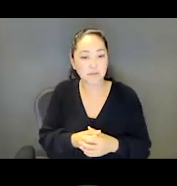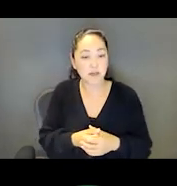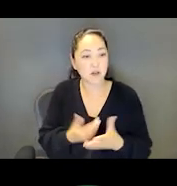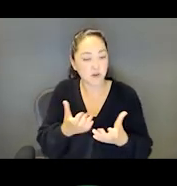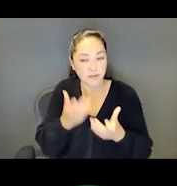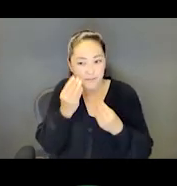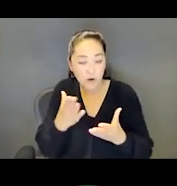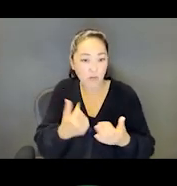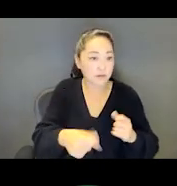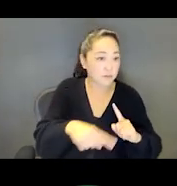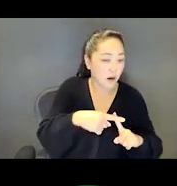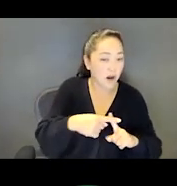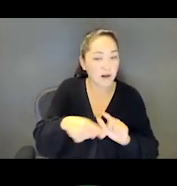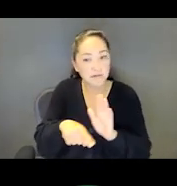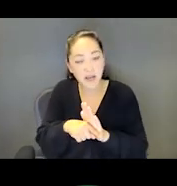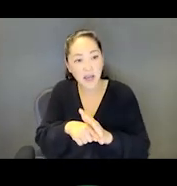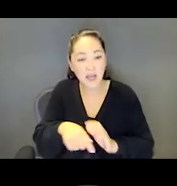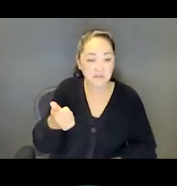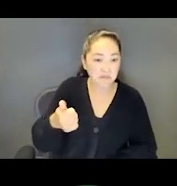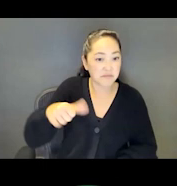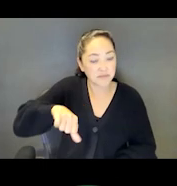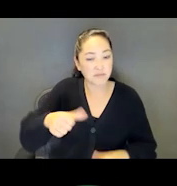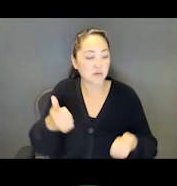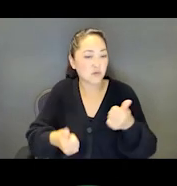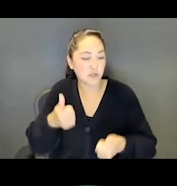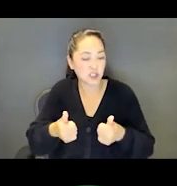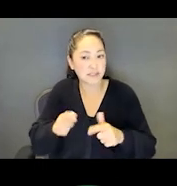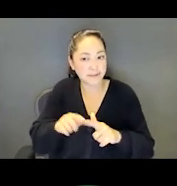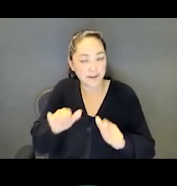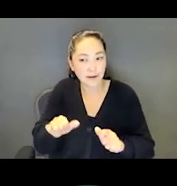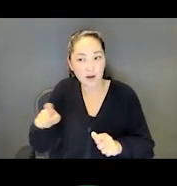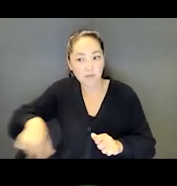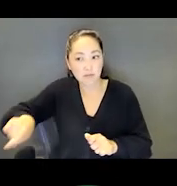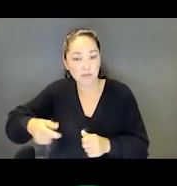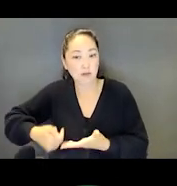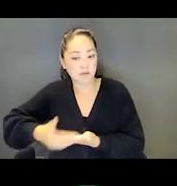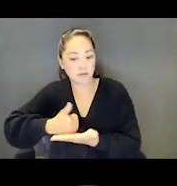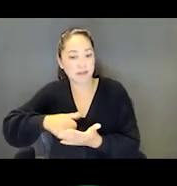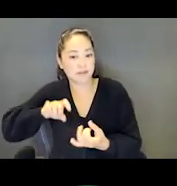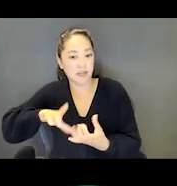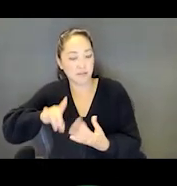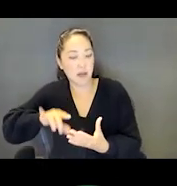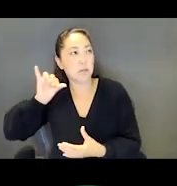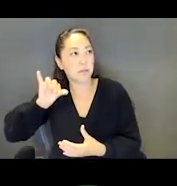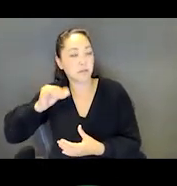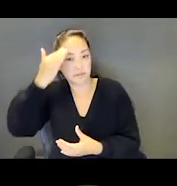what the customer experience means, is think of the journey from when you're at home and